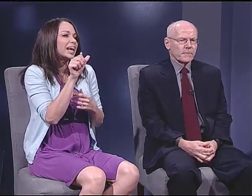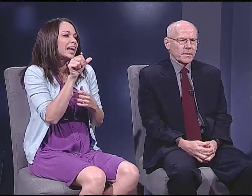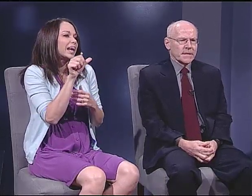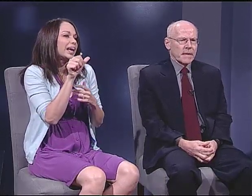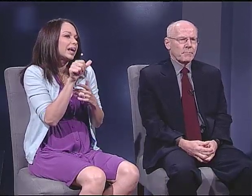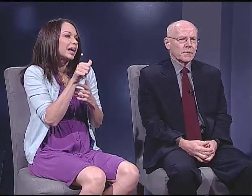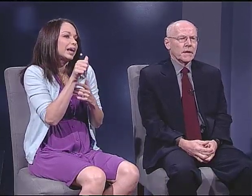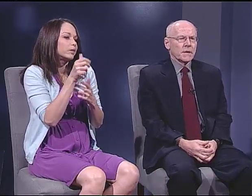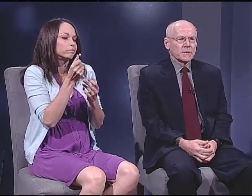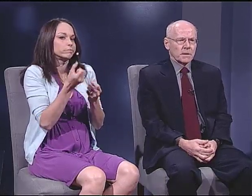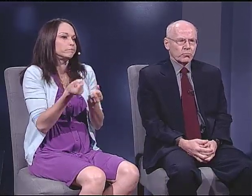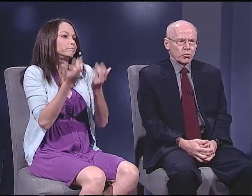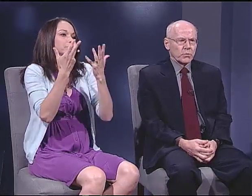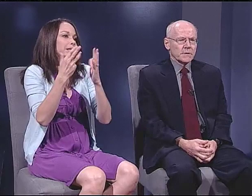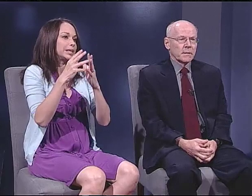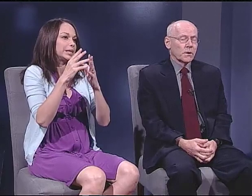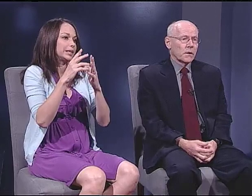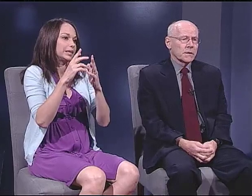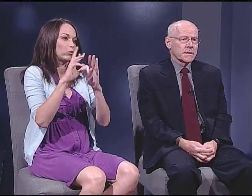For example, some laws